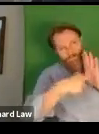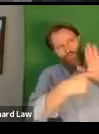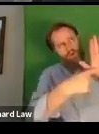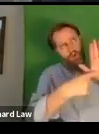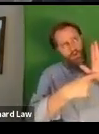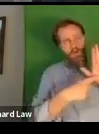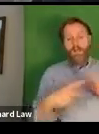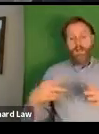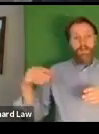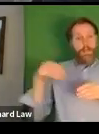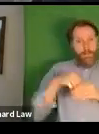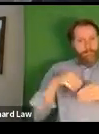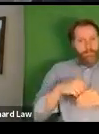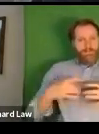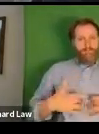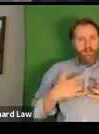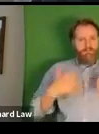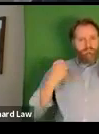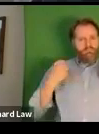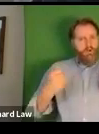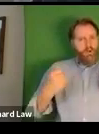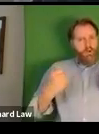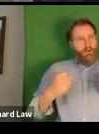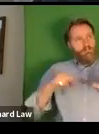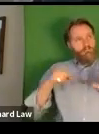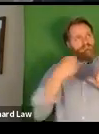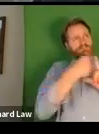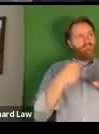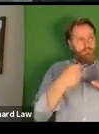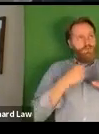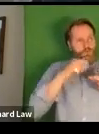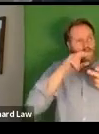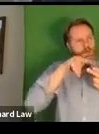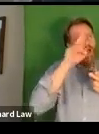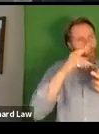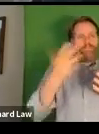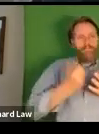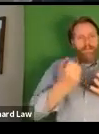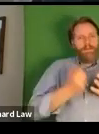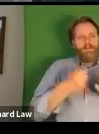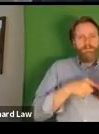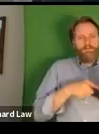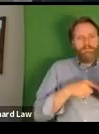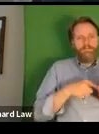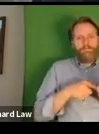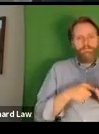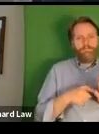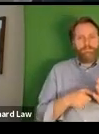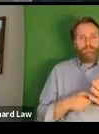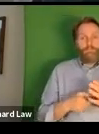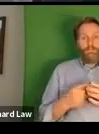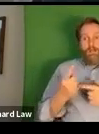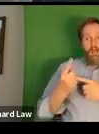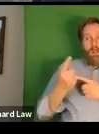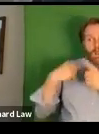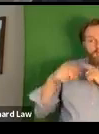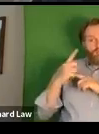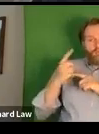feel strongly now there was an earlier question that referred to the fact that in the last two years we've balloted for industrial action and we've had the